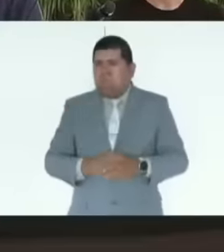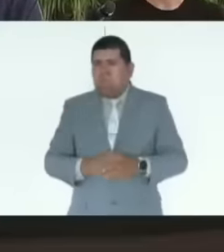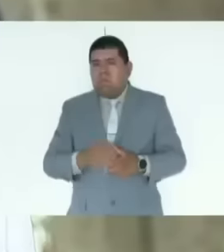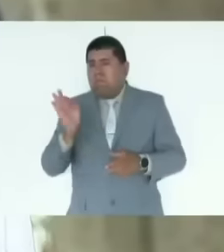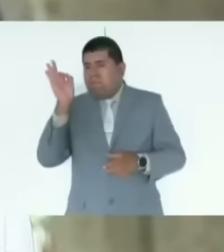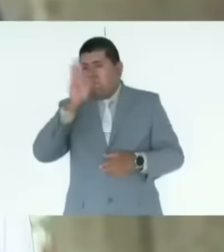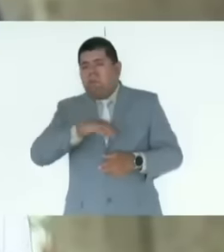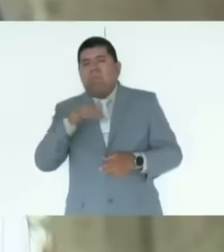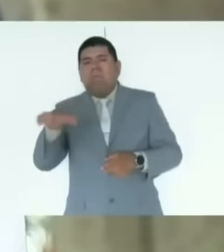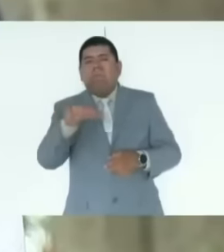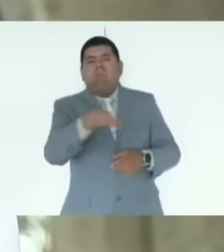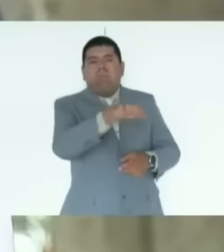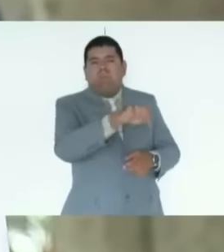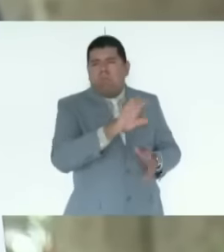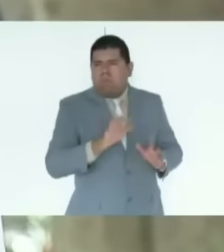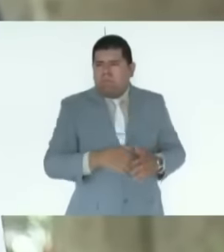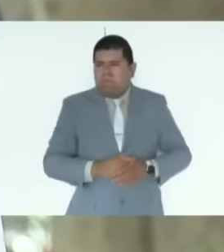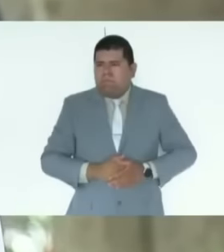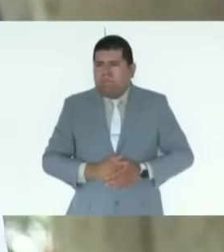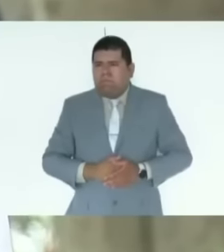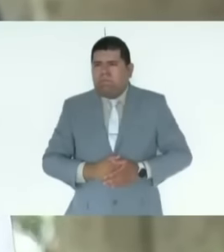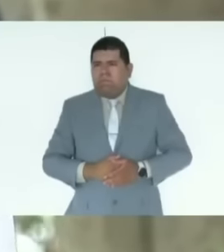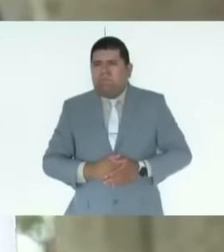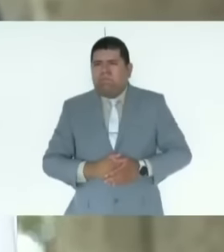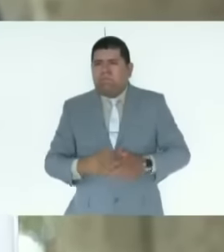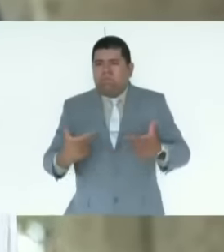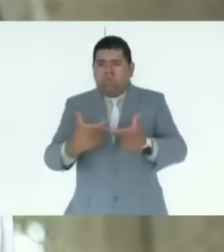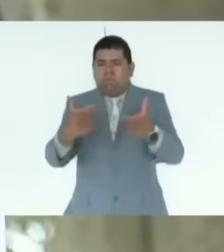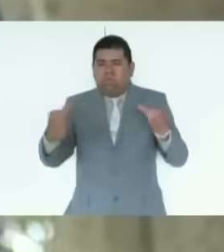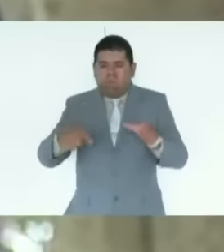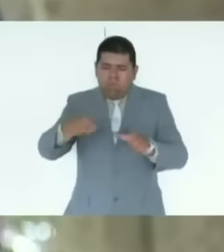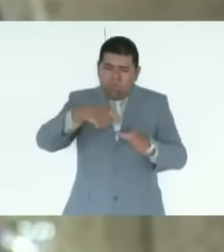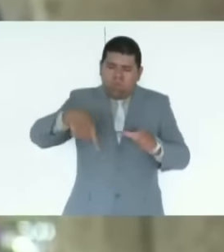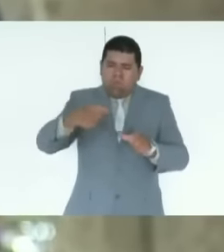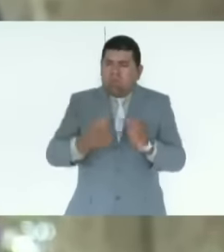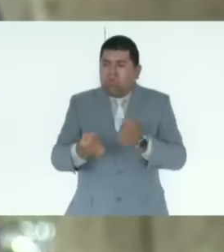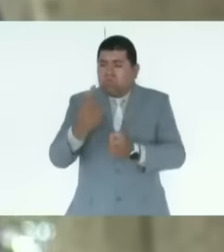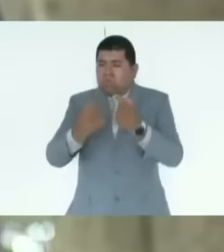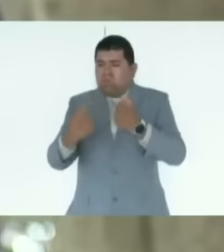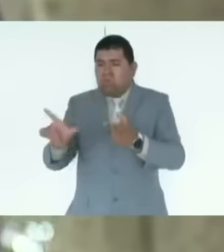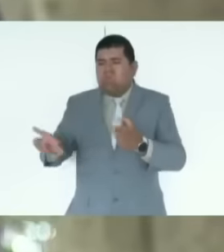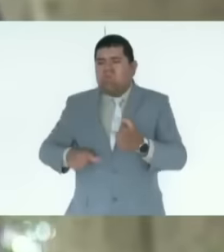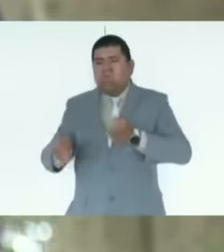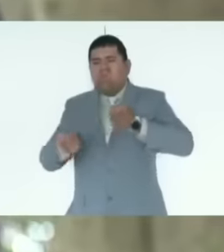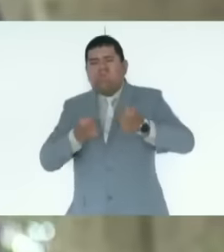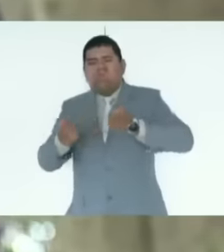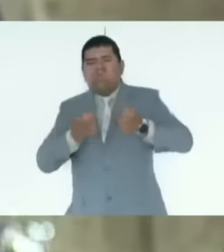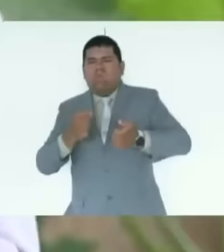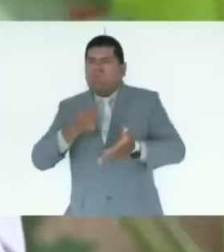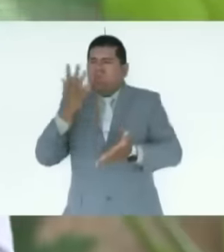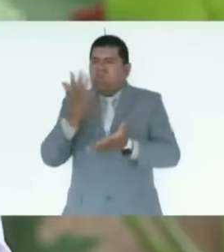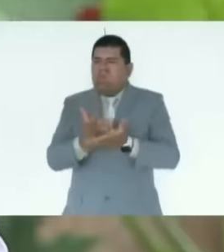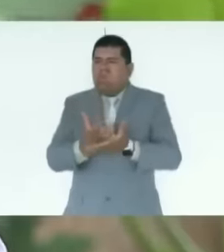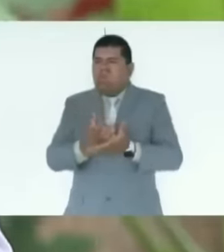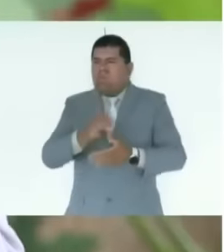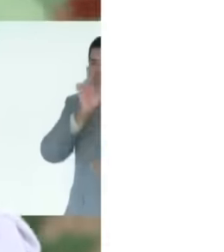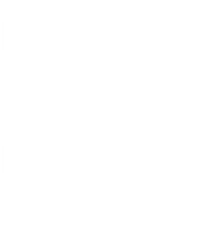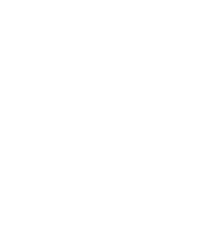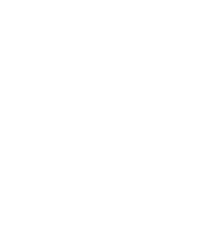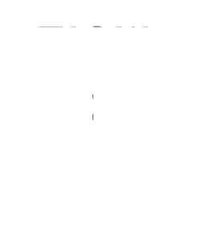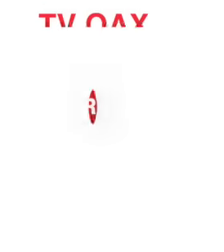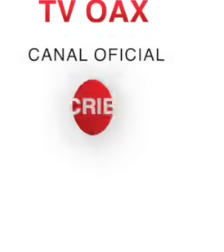nothing more, it was an oligarchy, it was the government of a minority with a façade of democracy because the